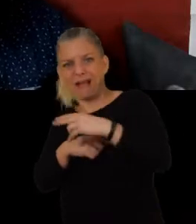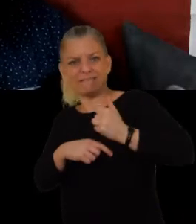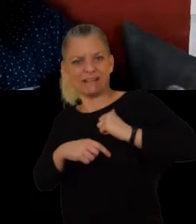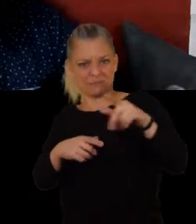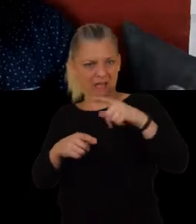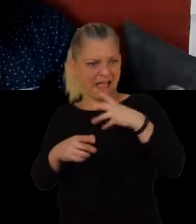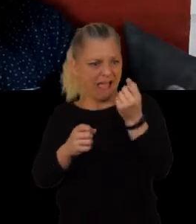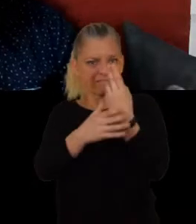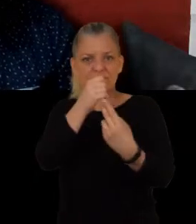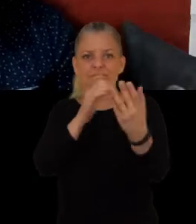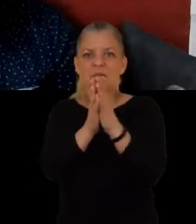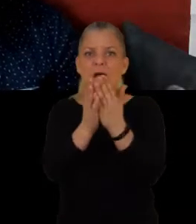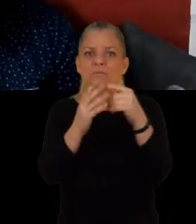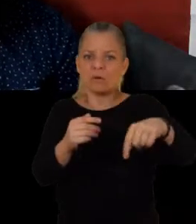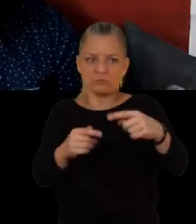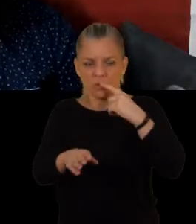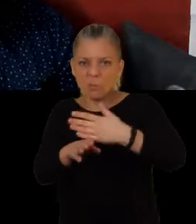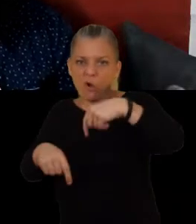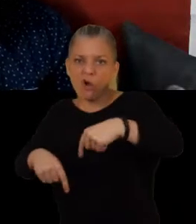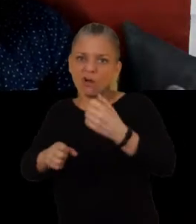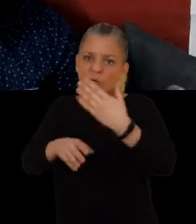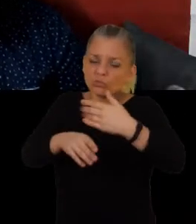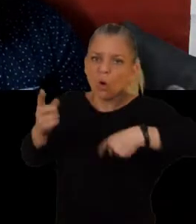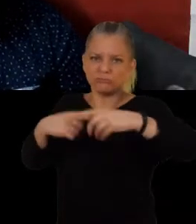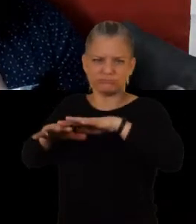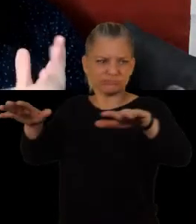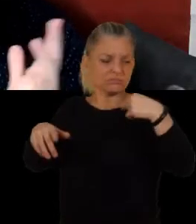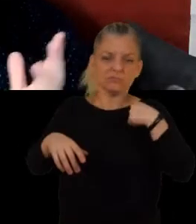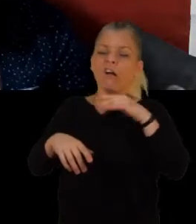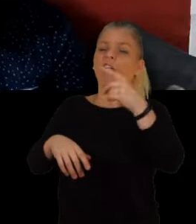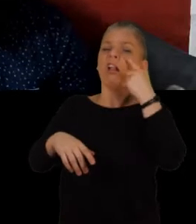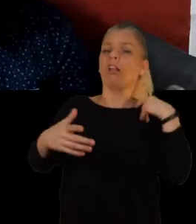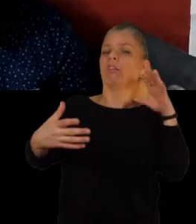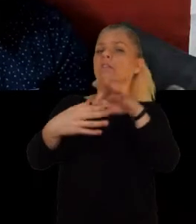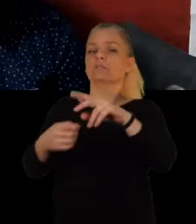come back to Canada use your dual citizenship like uh work here there's jobs there's jobs everywhere